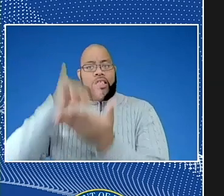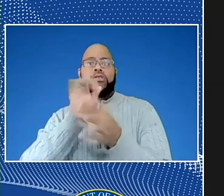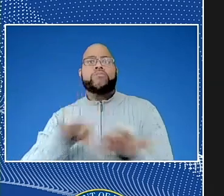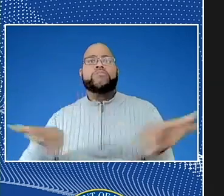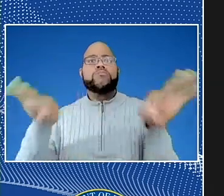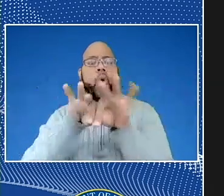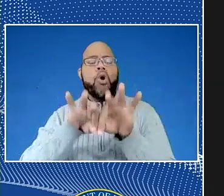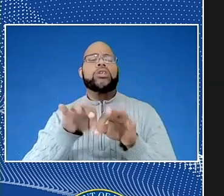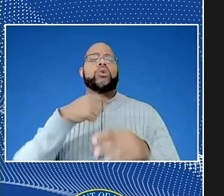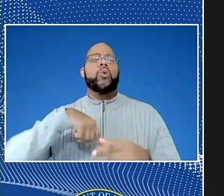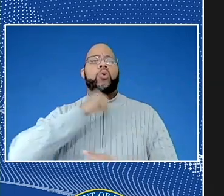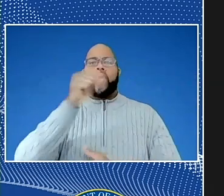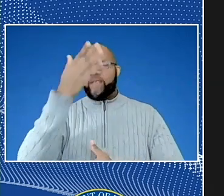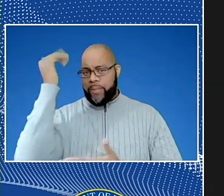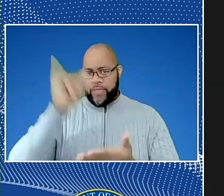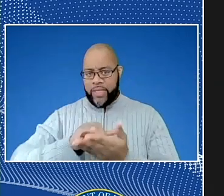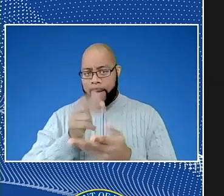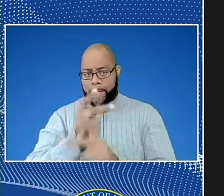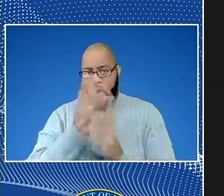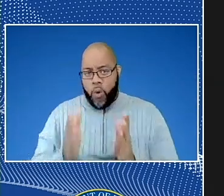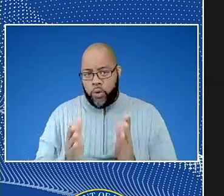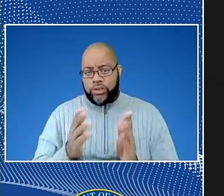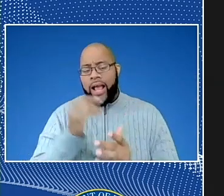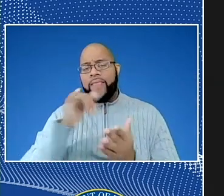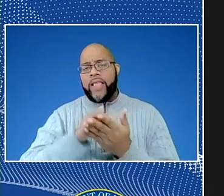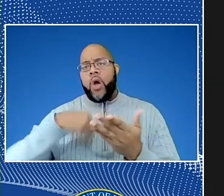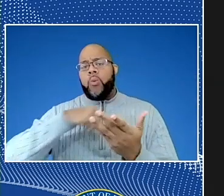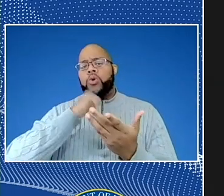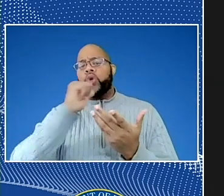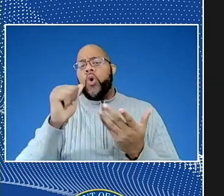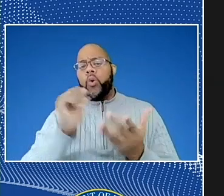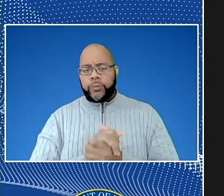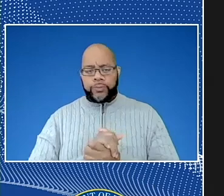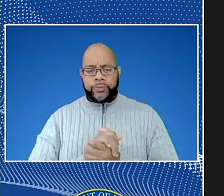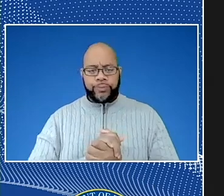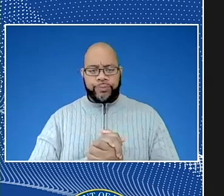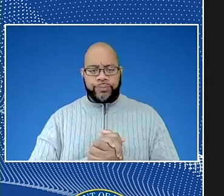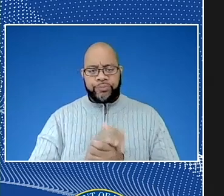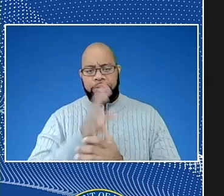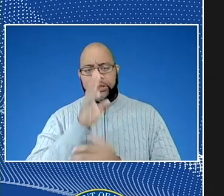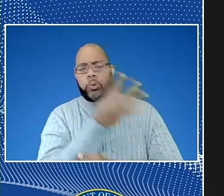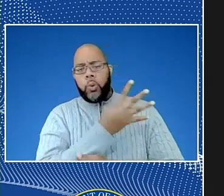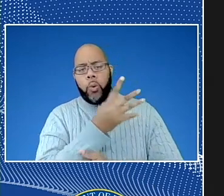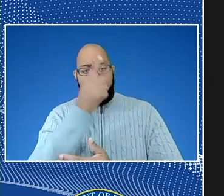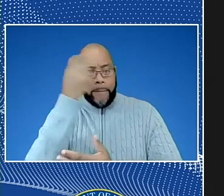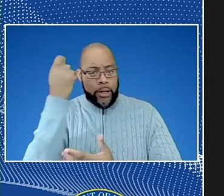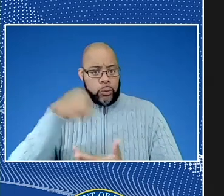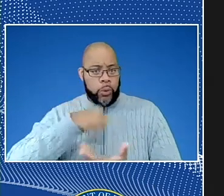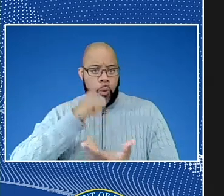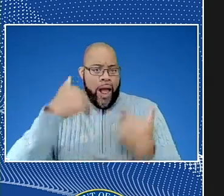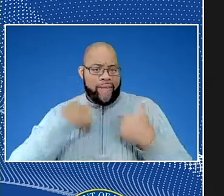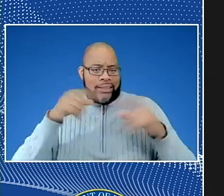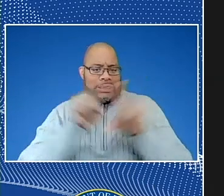don't forget about these borrowers and that we don't ignore them just because we don't have the same kind of control over